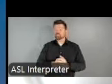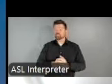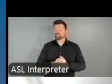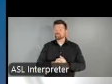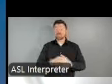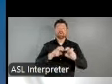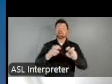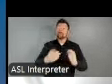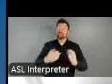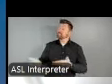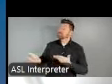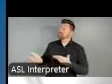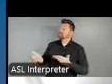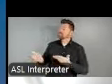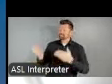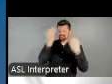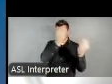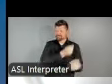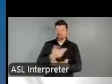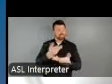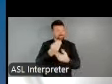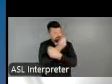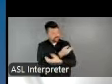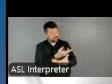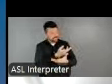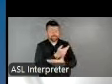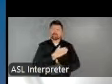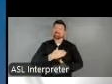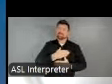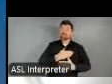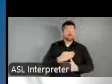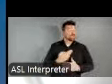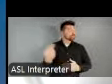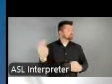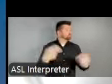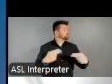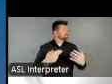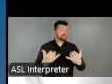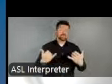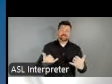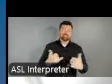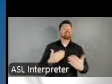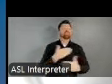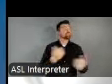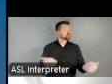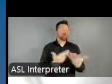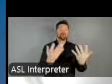we really appreciate you all being with us, and we also appreciate everybody online being with us